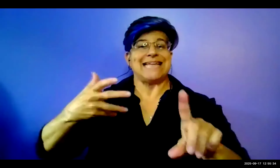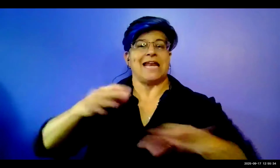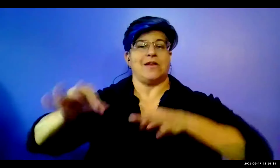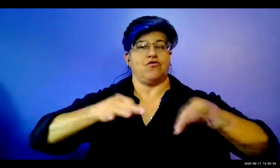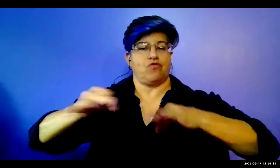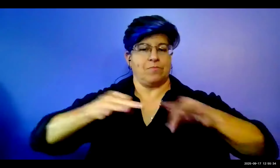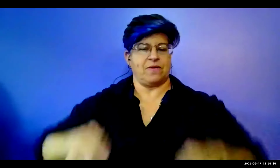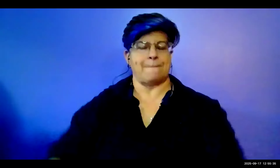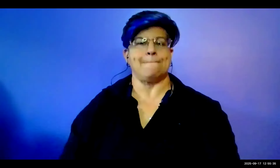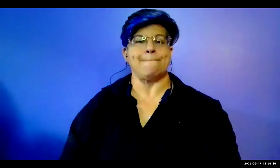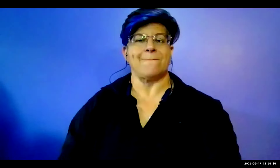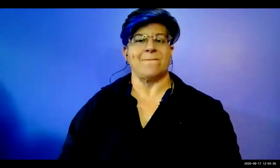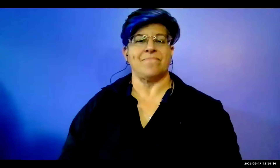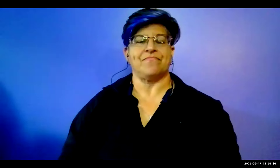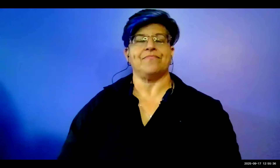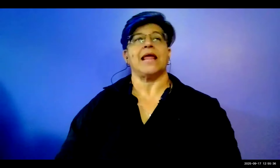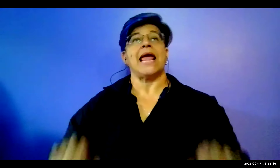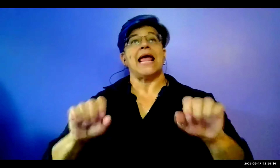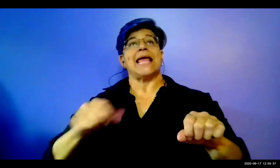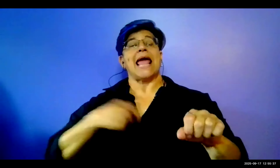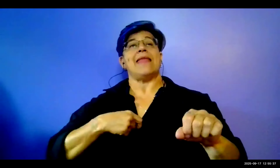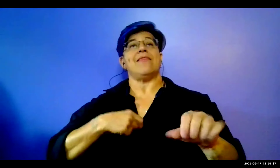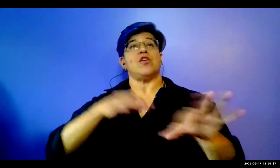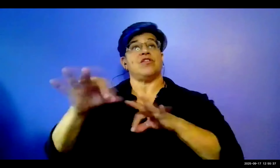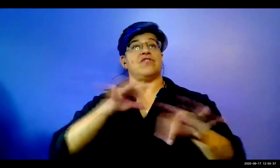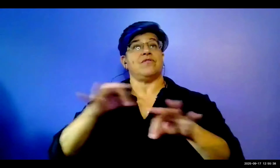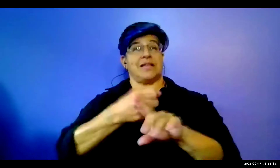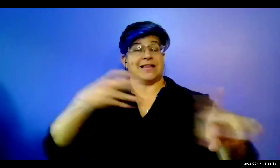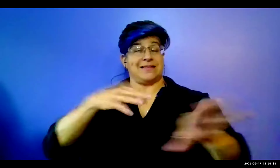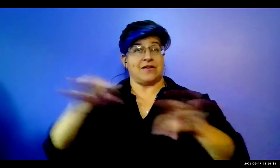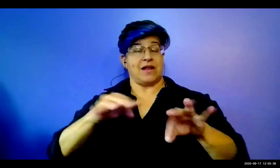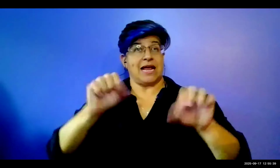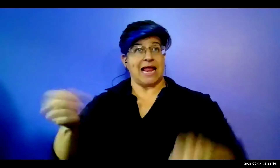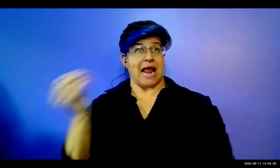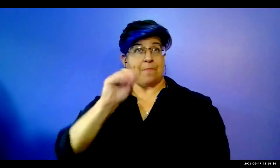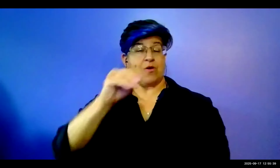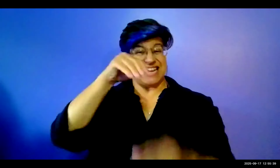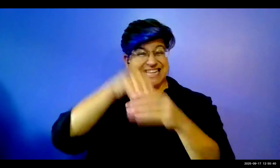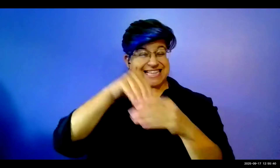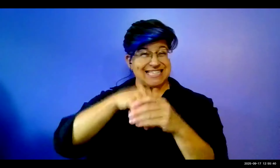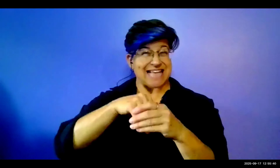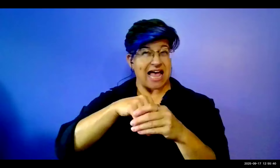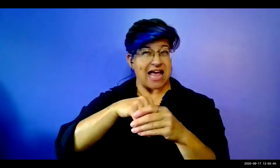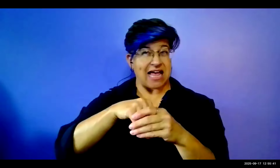Um, can I put the extended descriptions. Inside of an appendix.